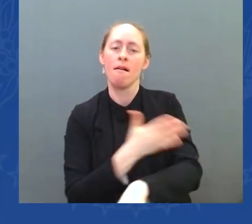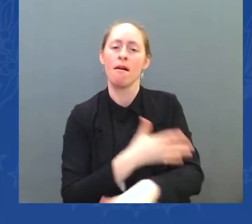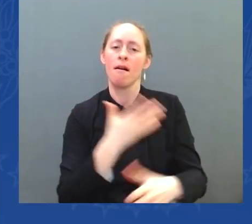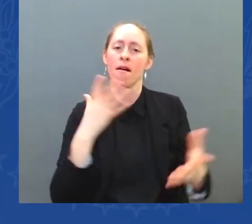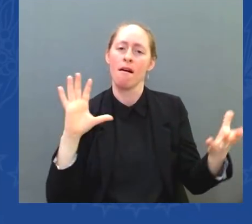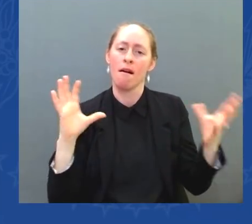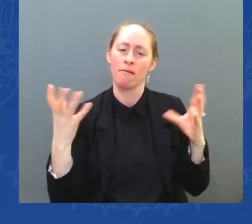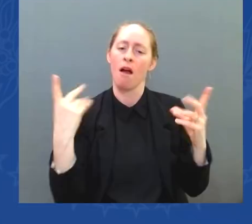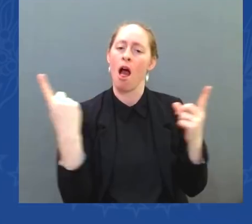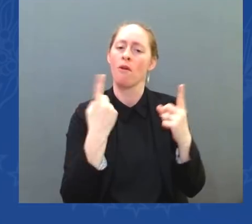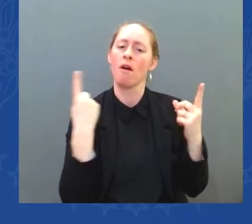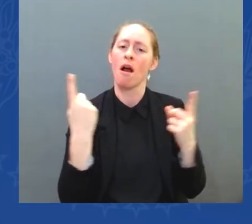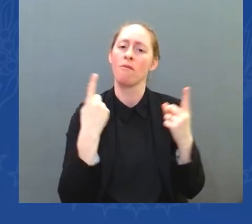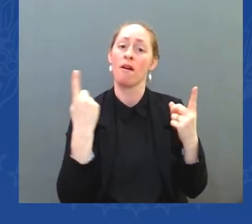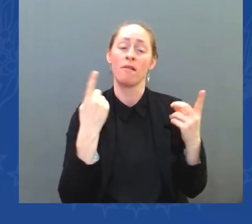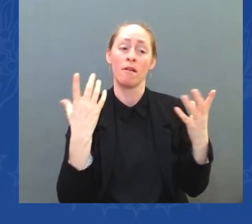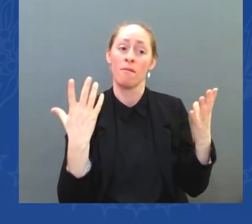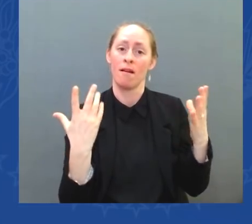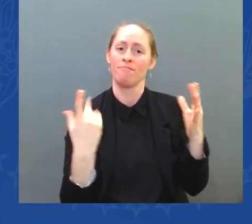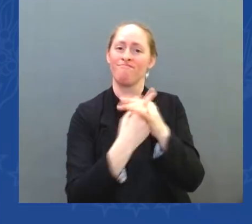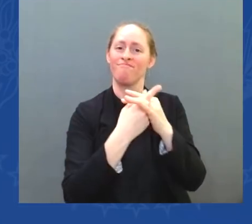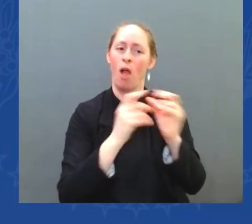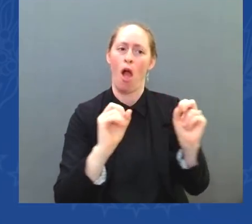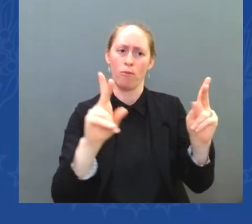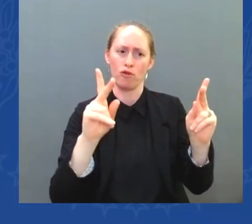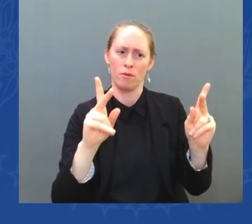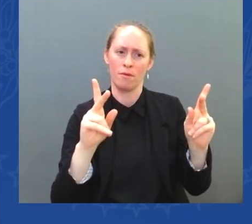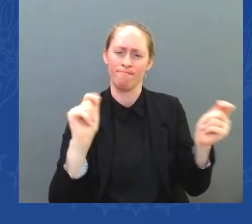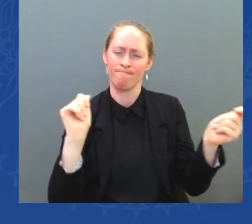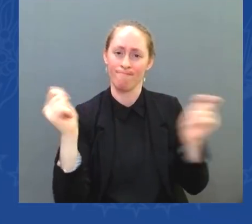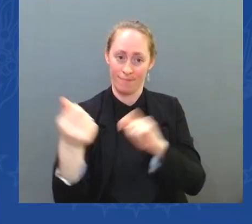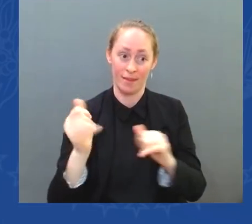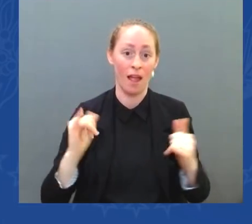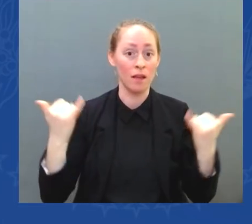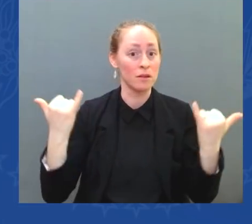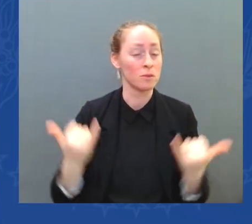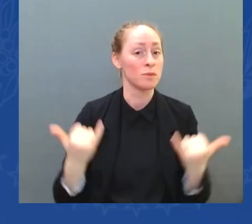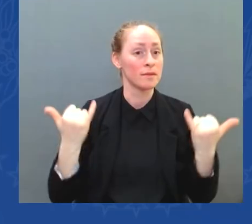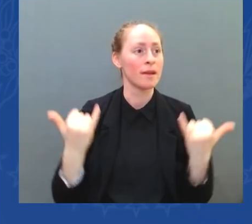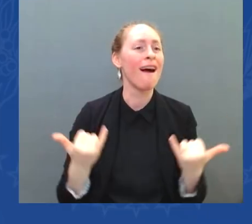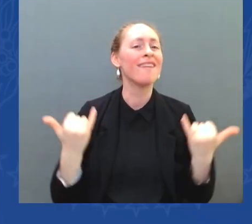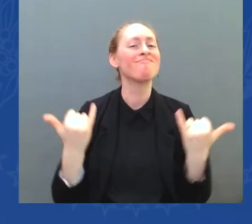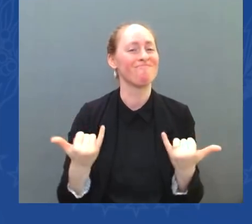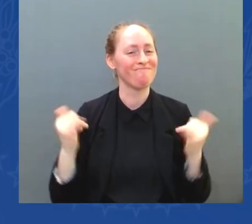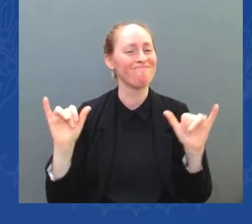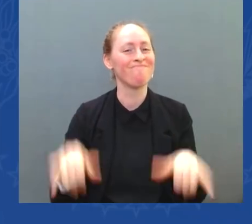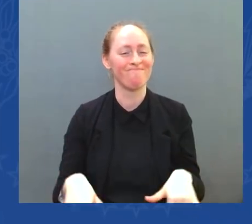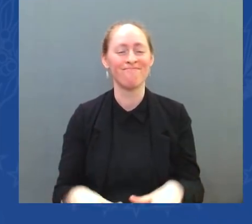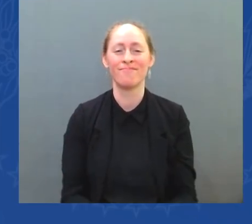So, to all of you, I can't thank you enough for your -- all the work you put in,